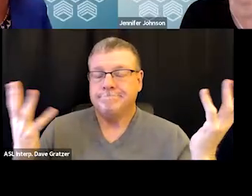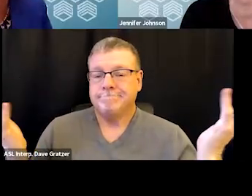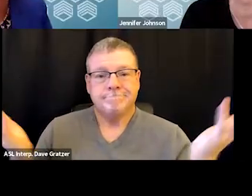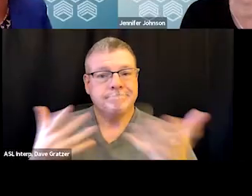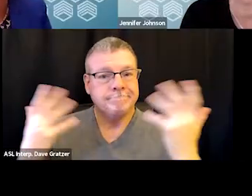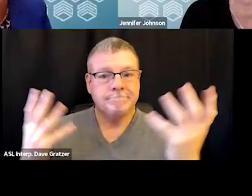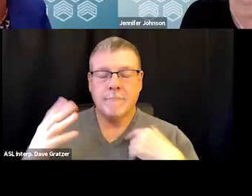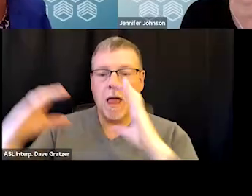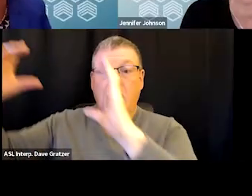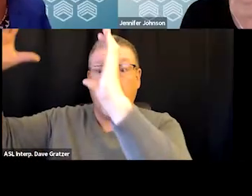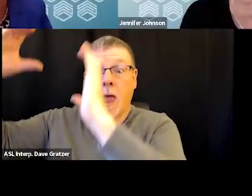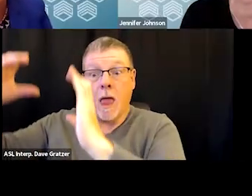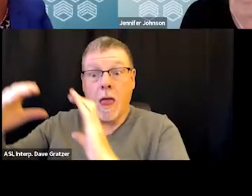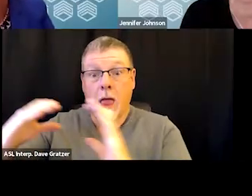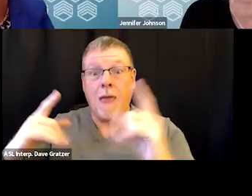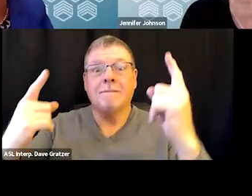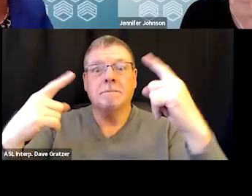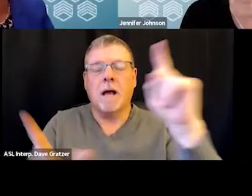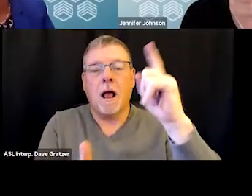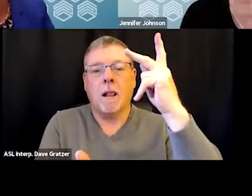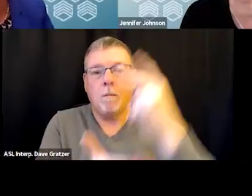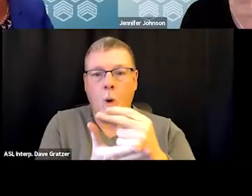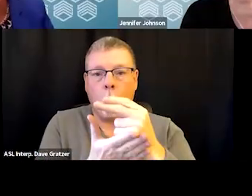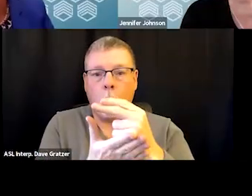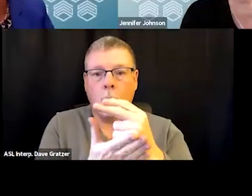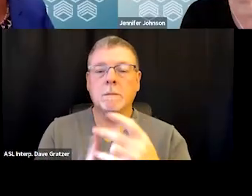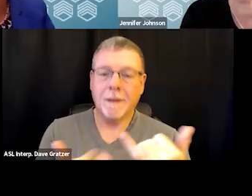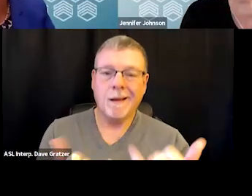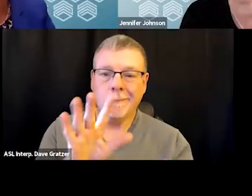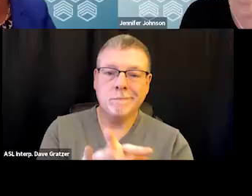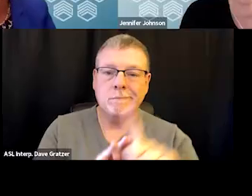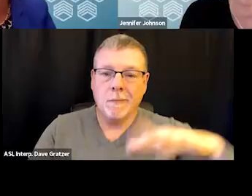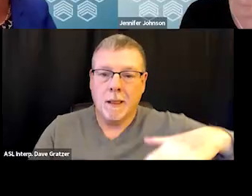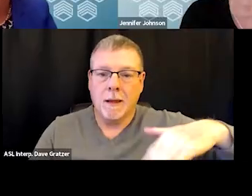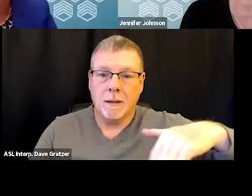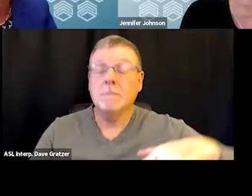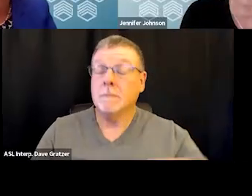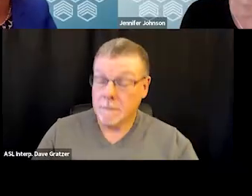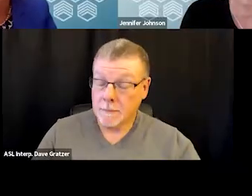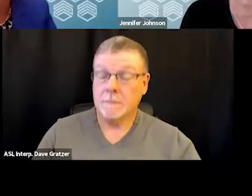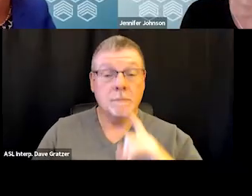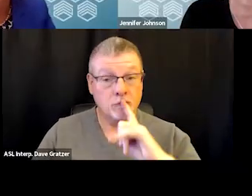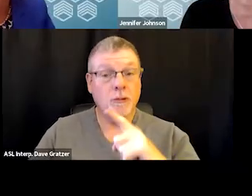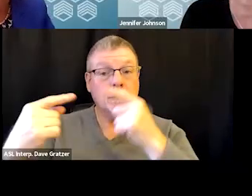up half the night and then finally I fell asleep, and I'm late today." So they do struggle, um, with insomnia.